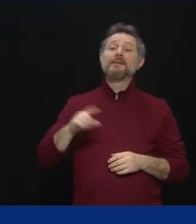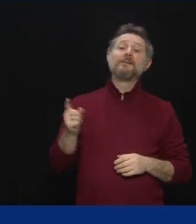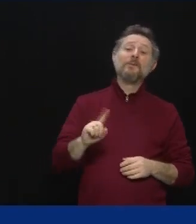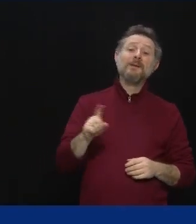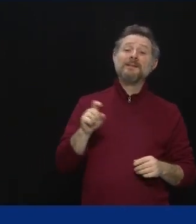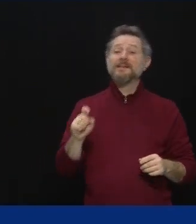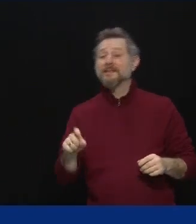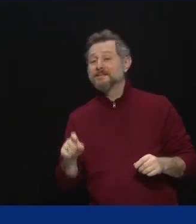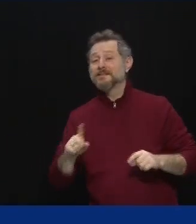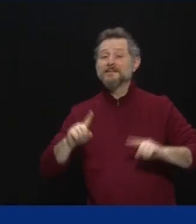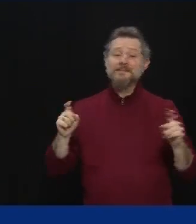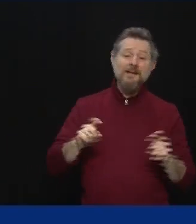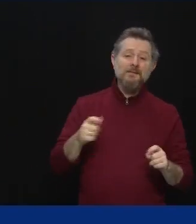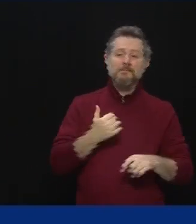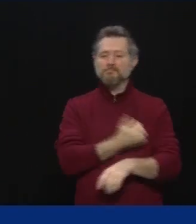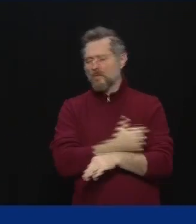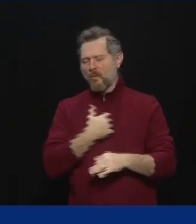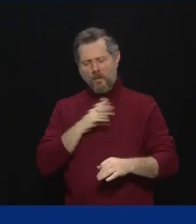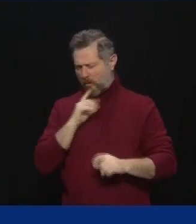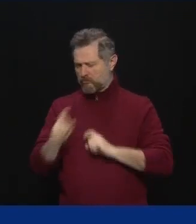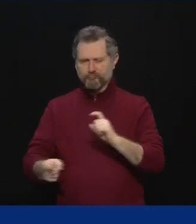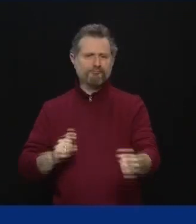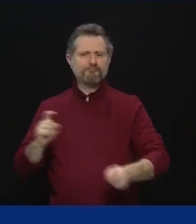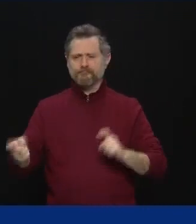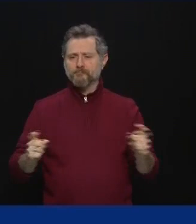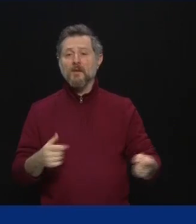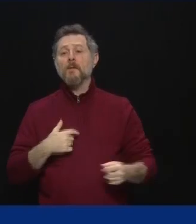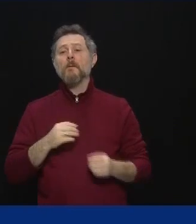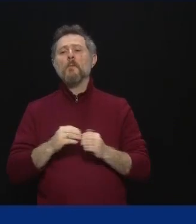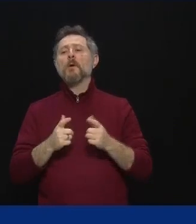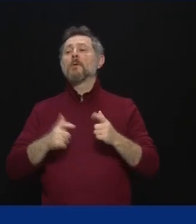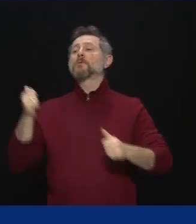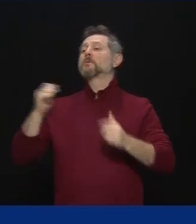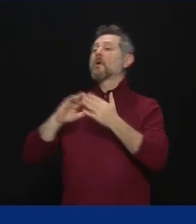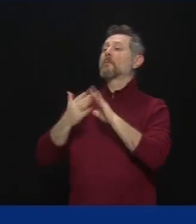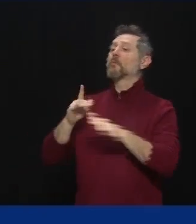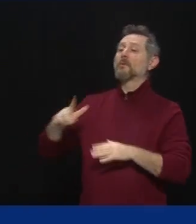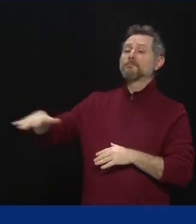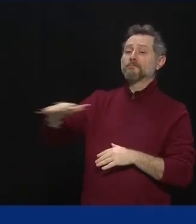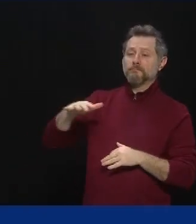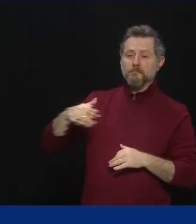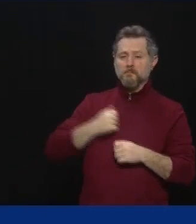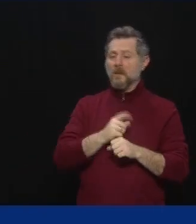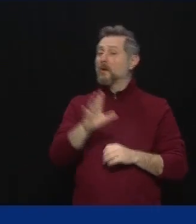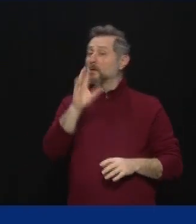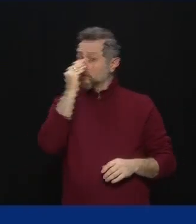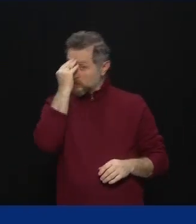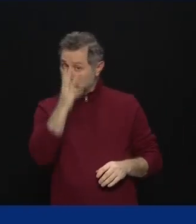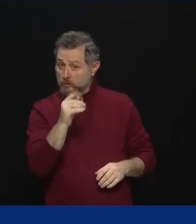TESTING SITES TO BE AVAILABLE THIS UPCOMING WEDNESDAY. FOCUSING ON HIGH-NEED AREAS AND THE ALSO SMALLER COMMUNITIES